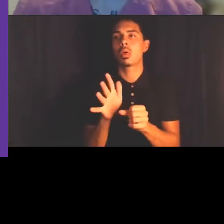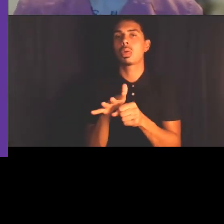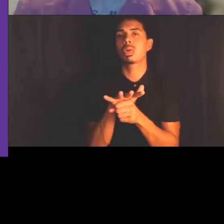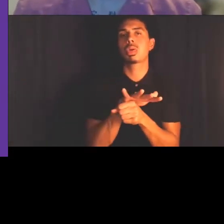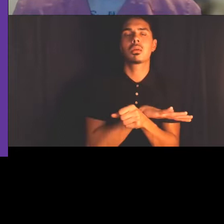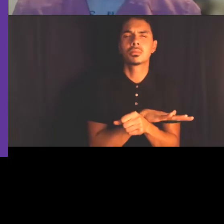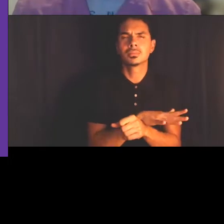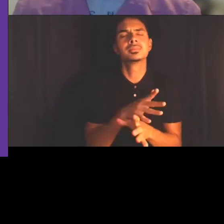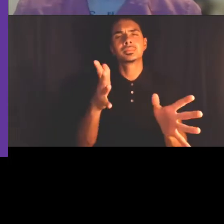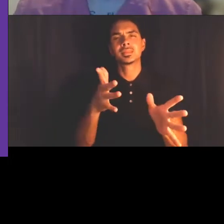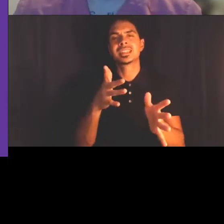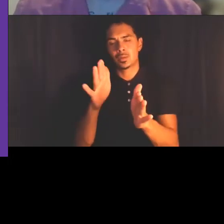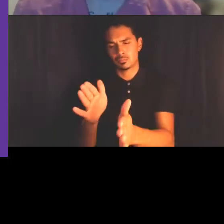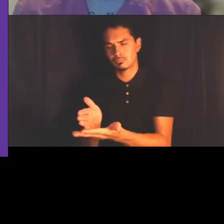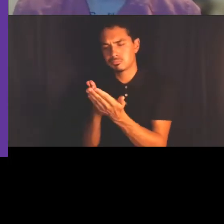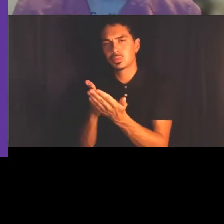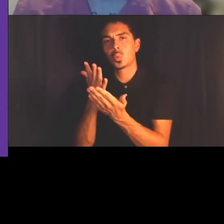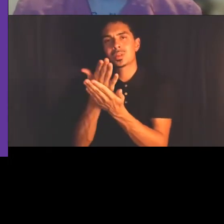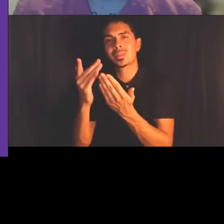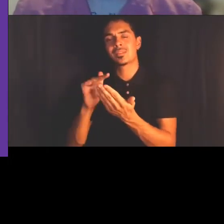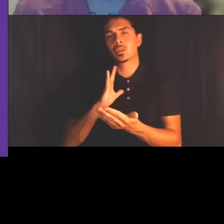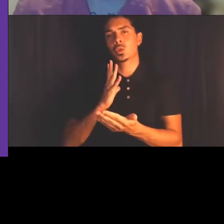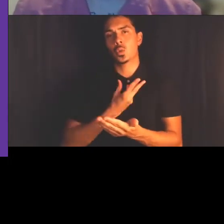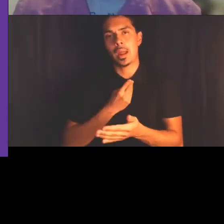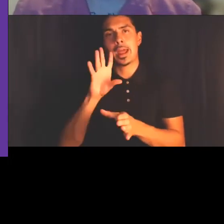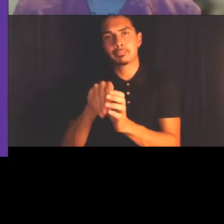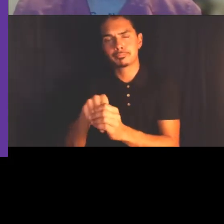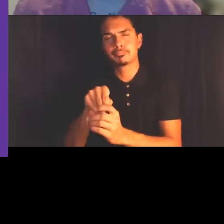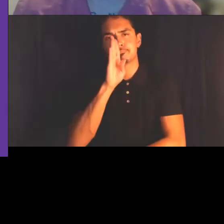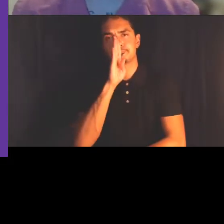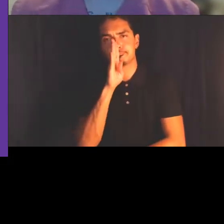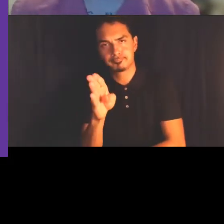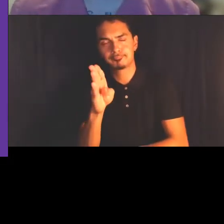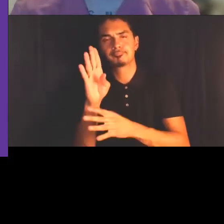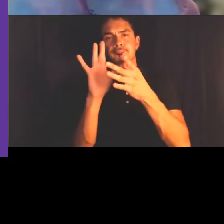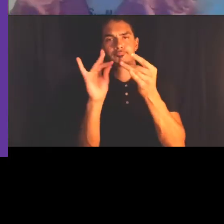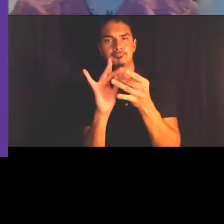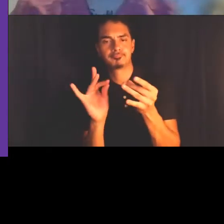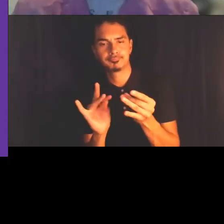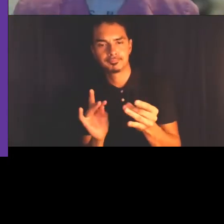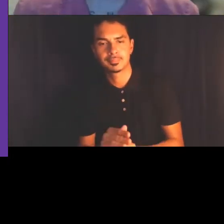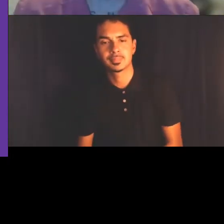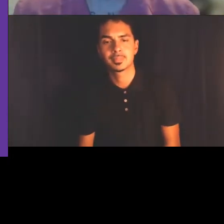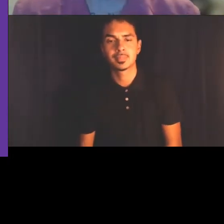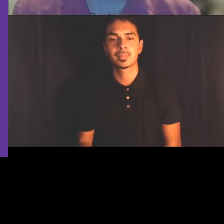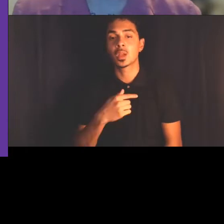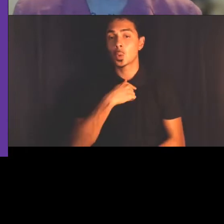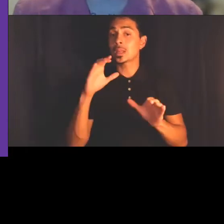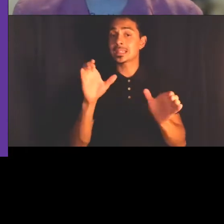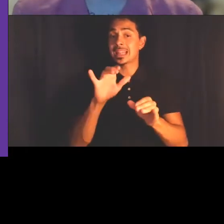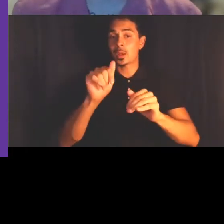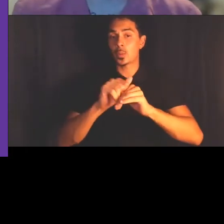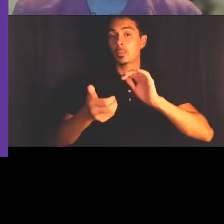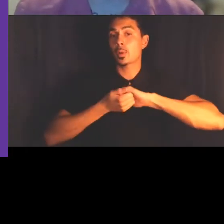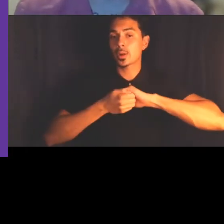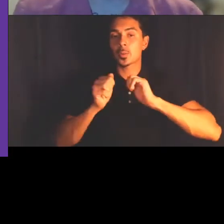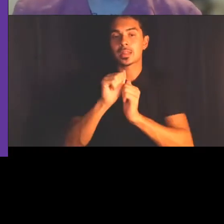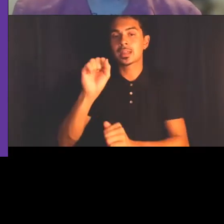violence organization in Virginia, and it works really well. It's a great resource and tool that we can share